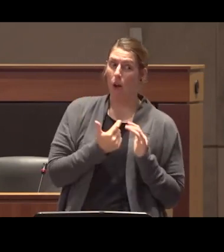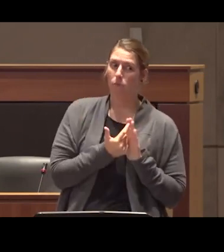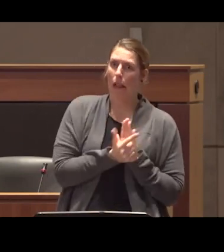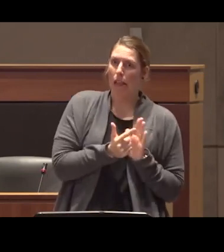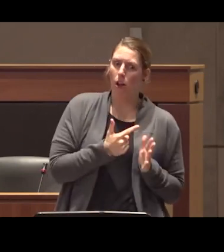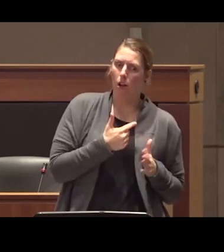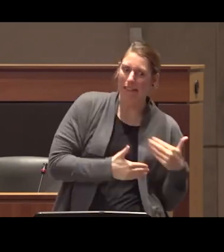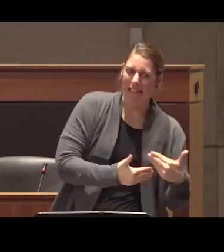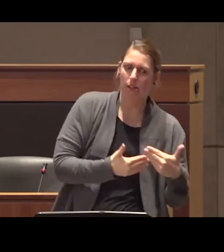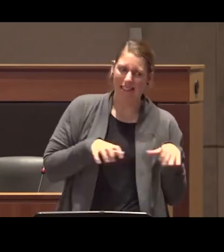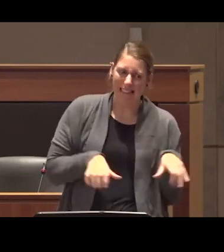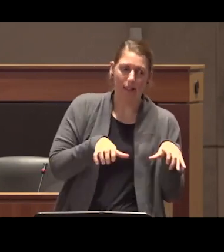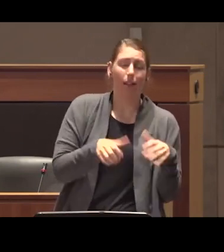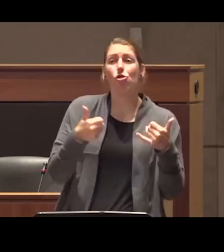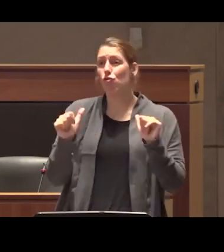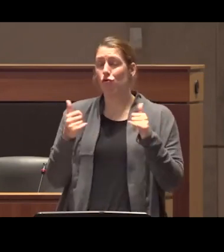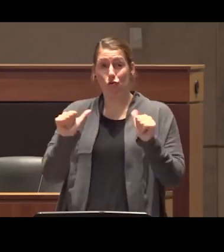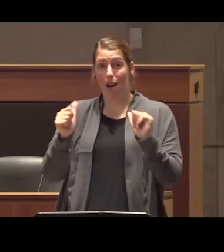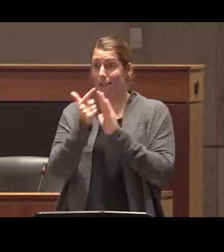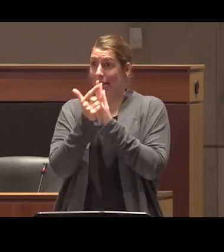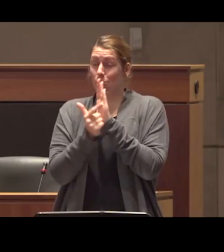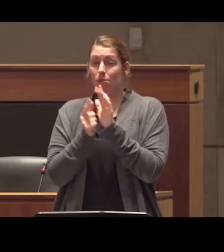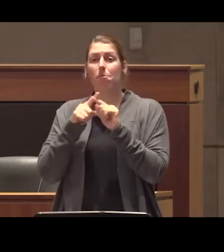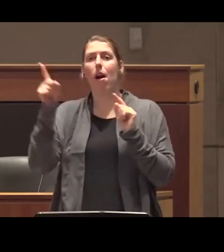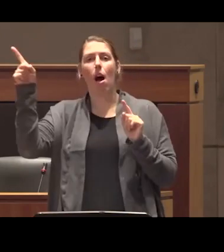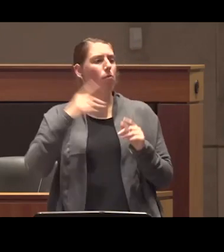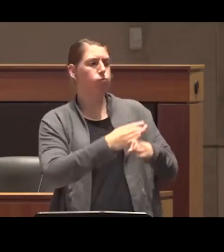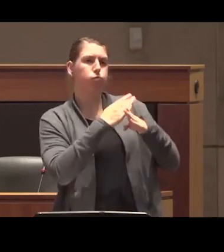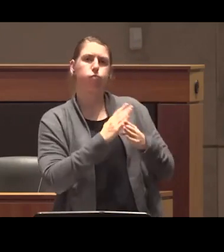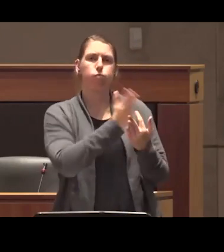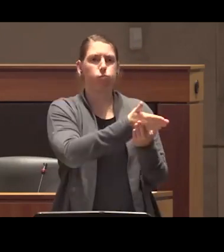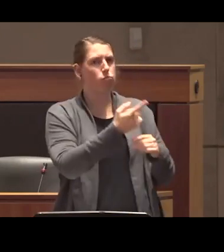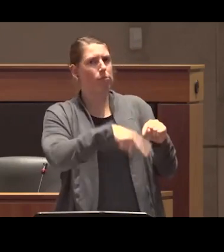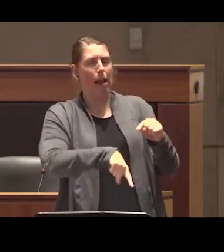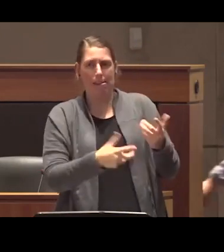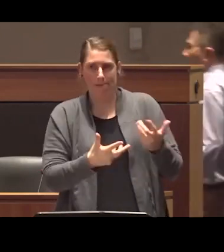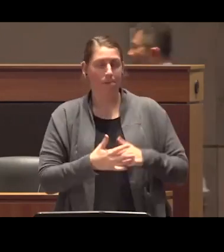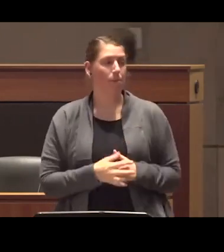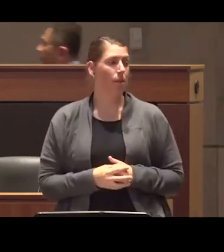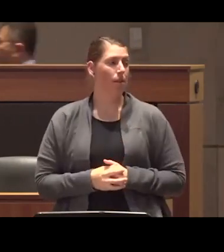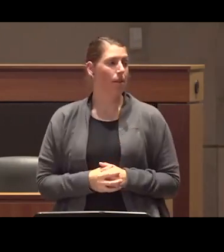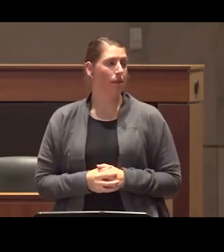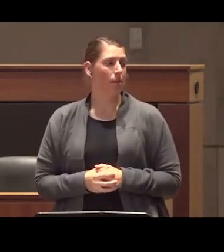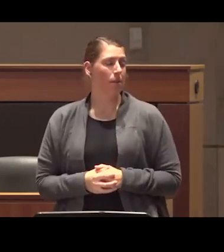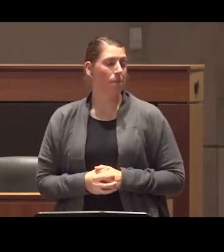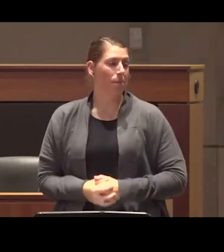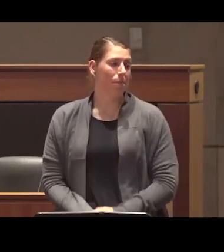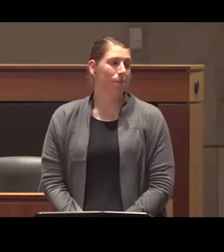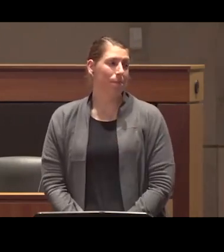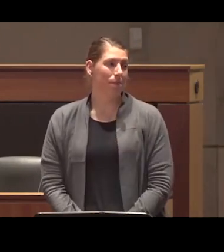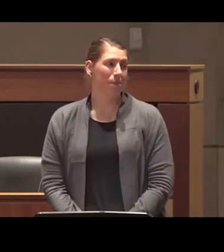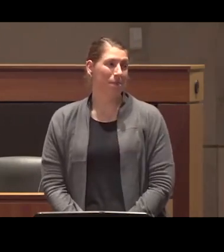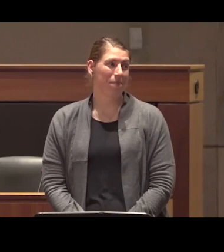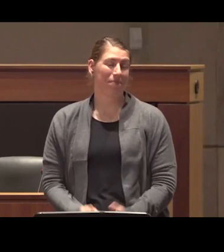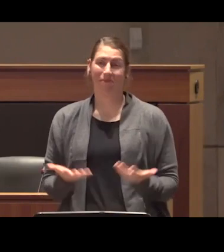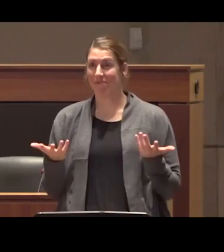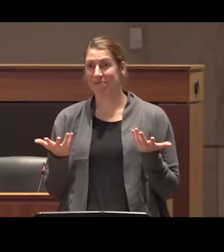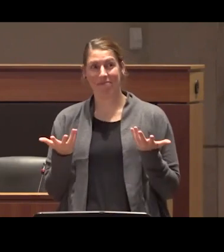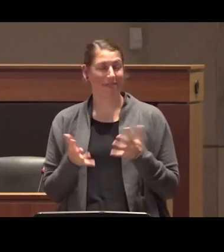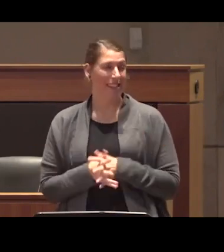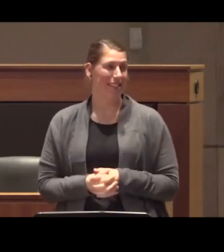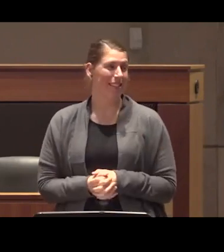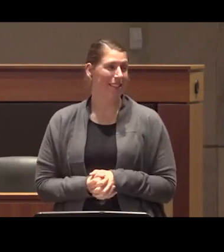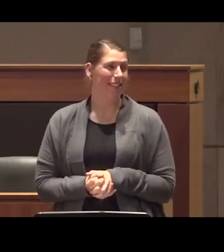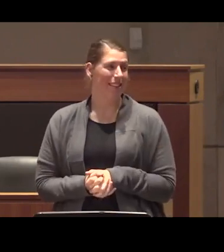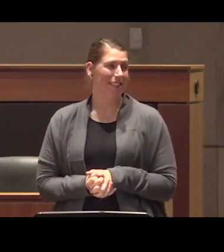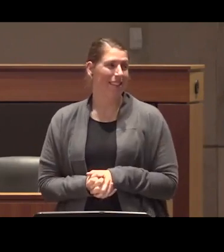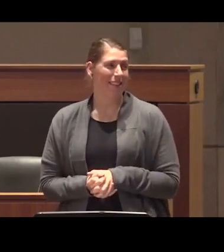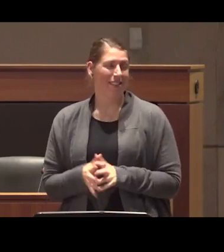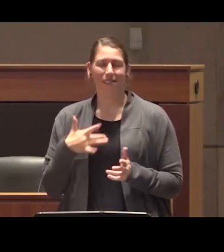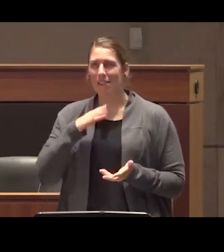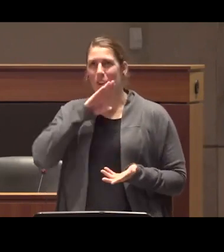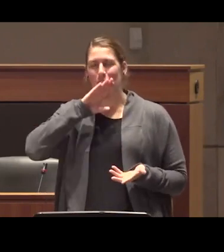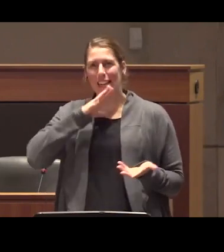trying to do so legally and have been blocked from doing so it's so frustrating to to talk about this